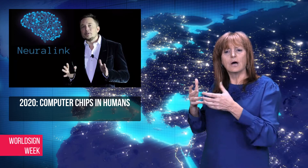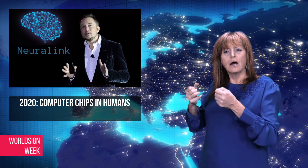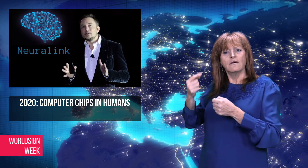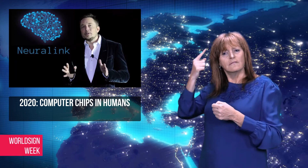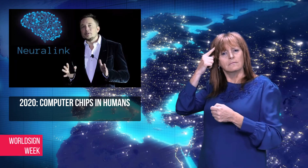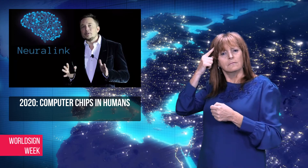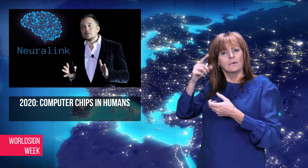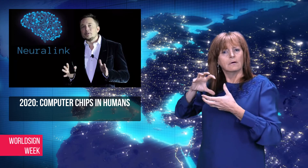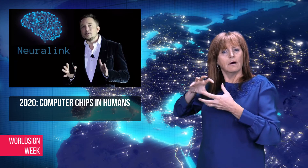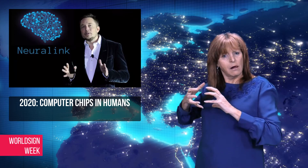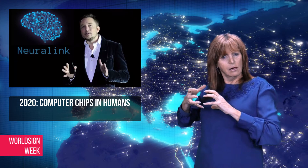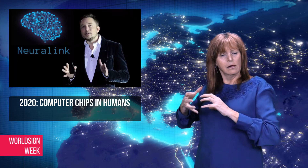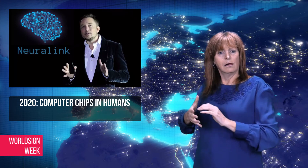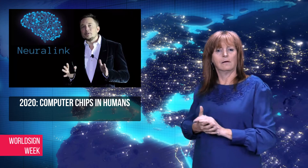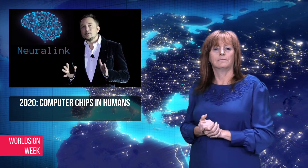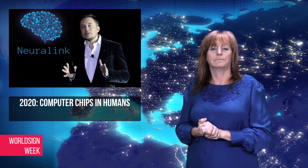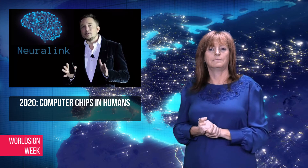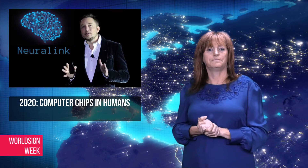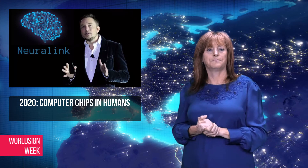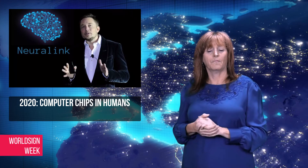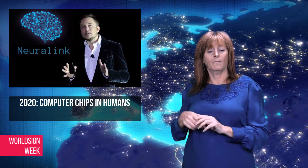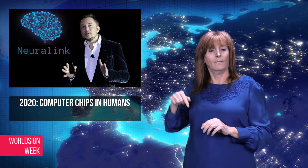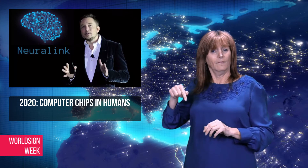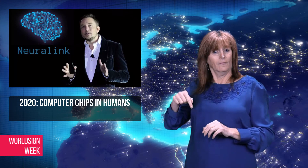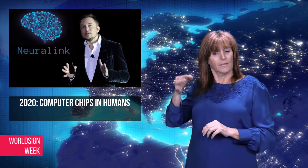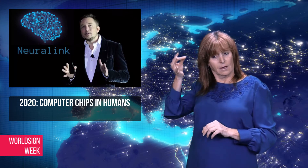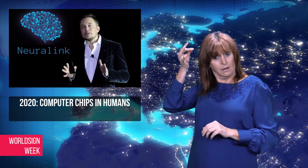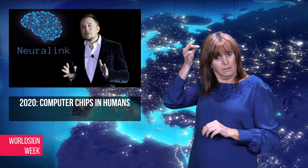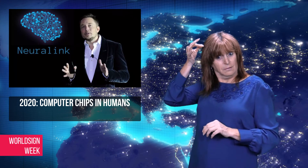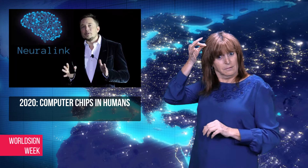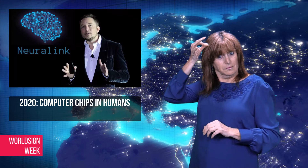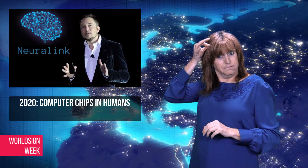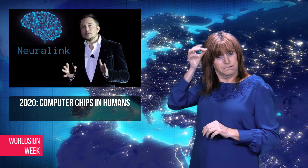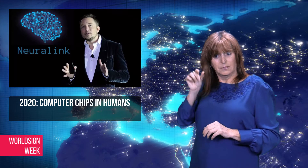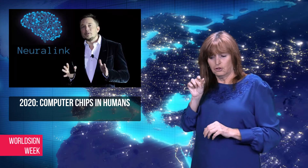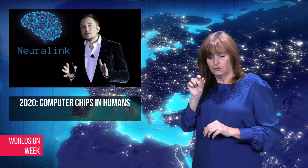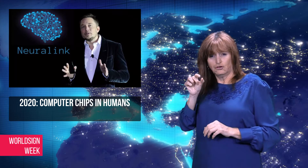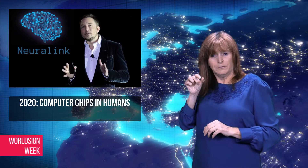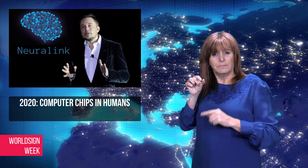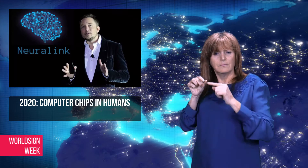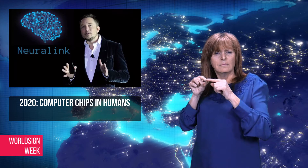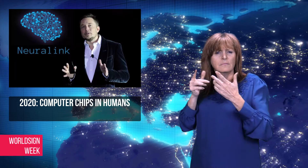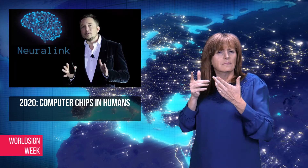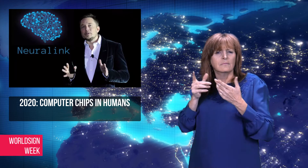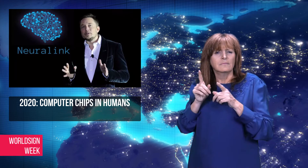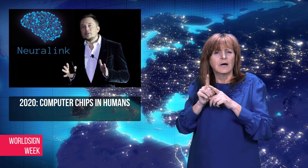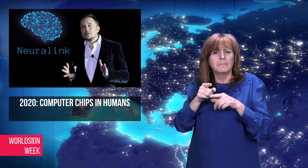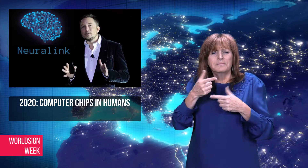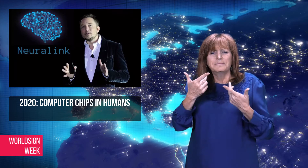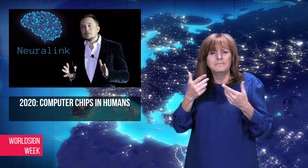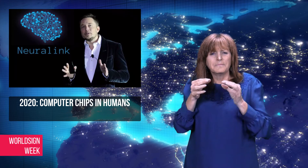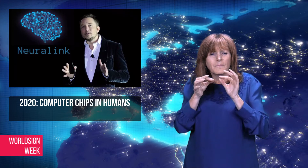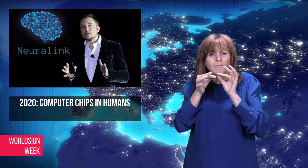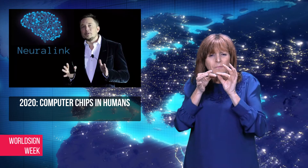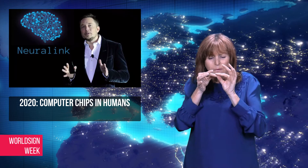with brain disorders. These wireless chips, shaped in thin thread